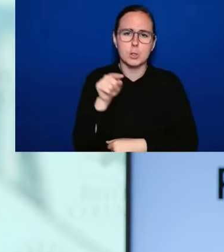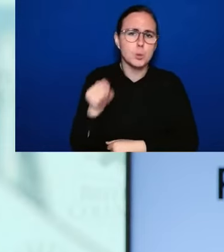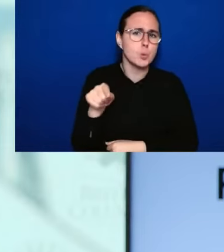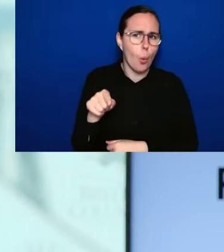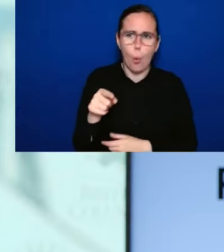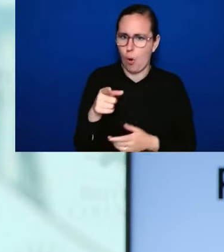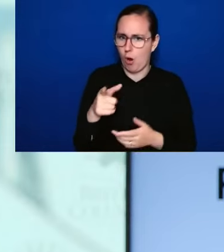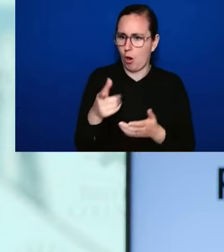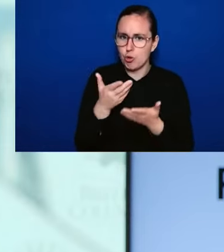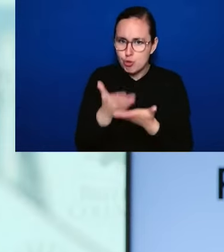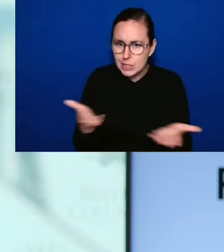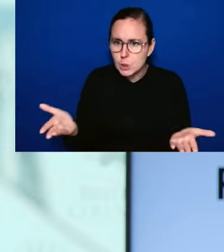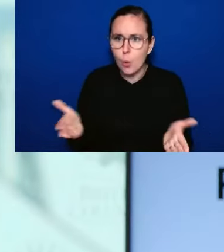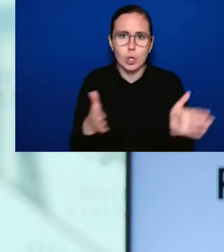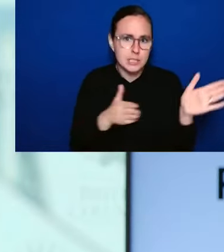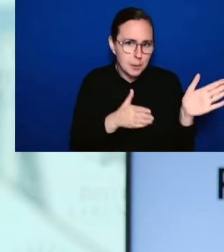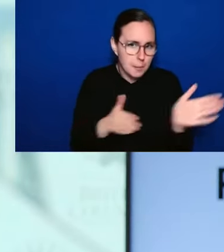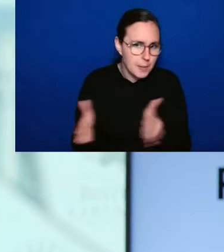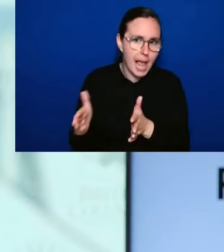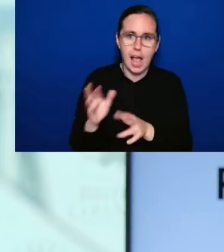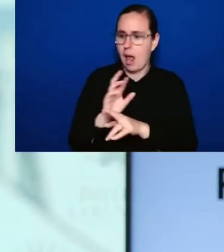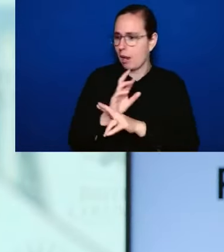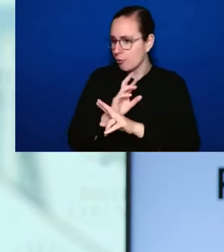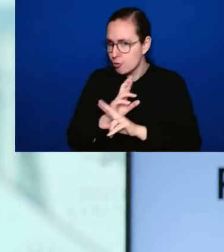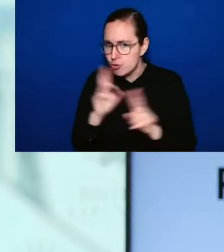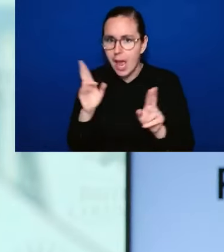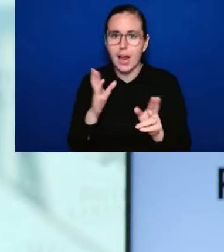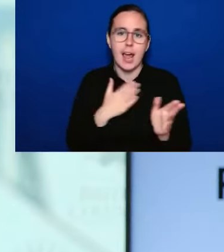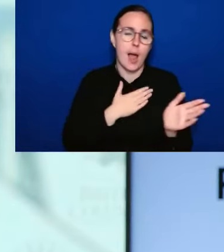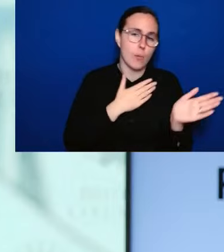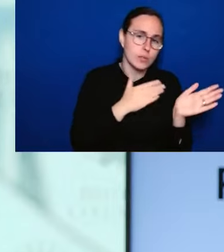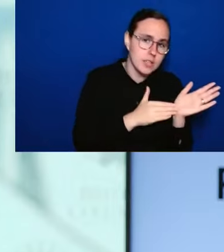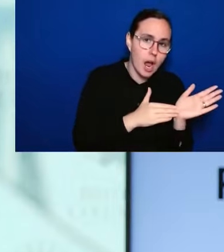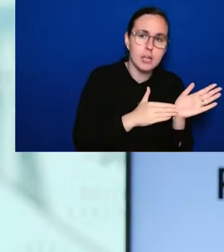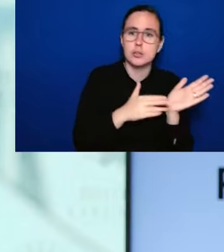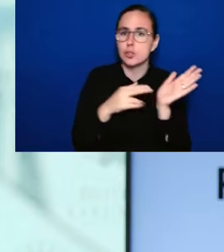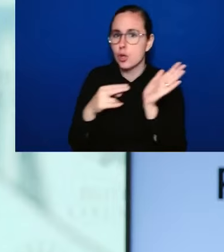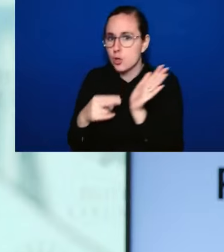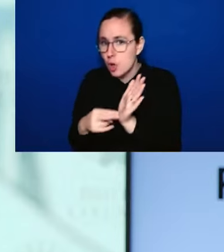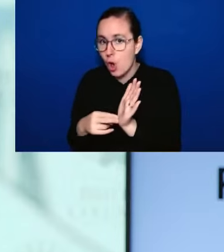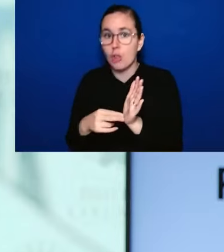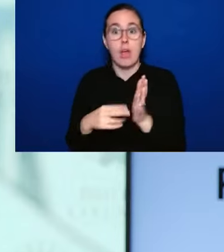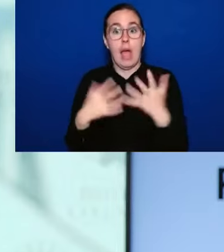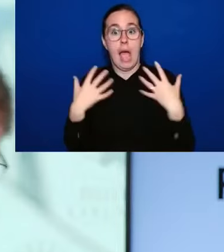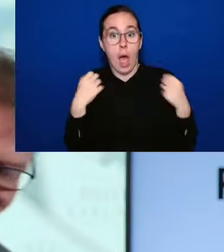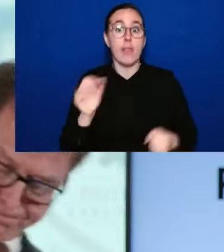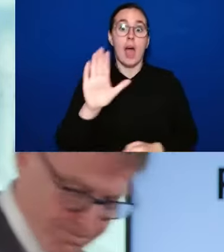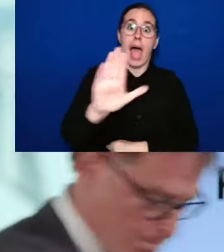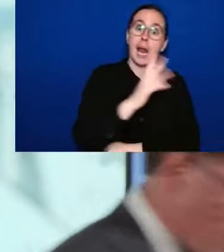and our nurses in our healthcare workers and most importantly our patients that the support they